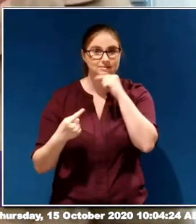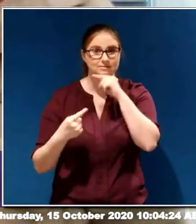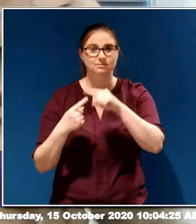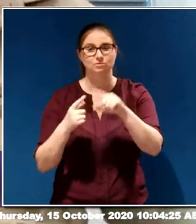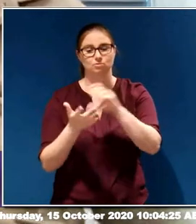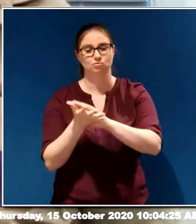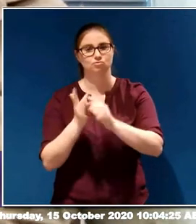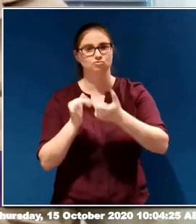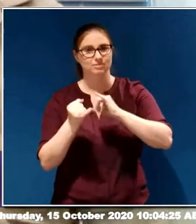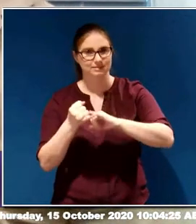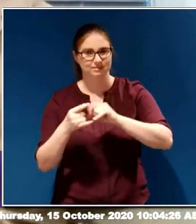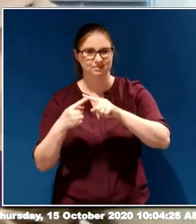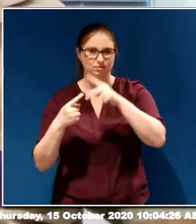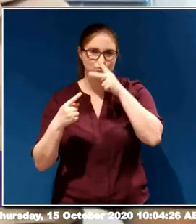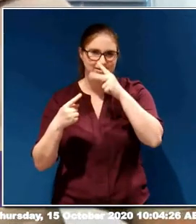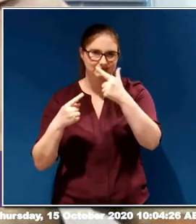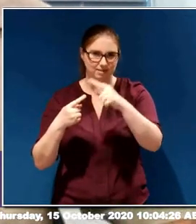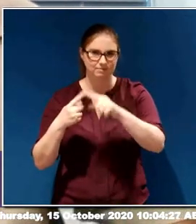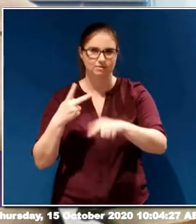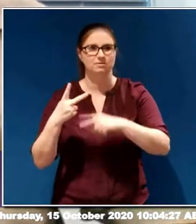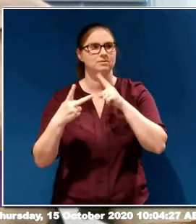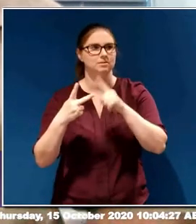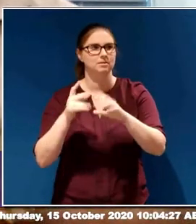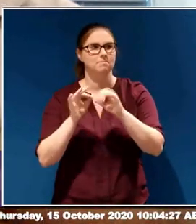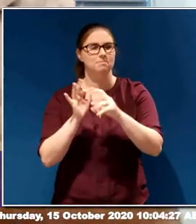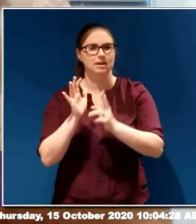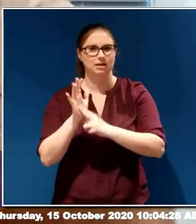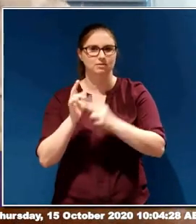and Jack is 19 next week, actually.